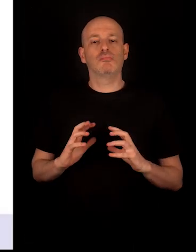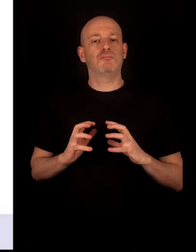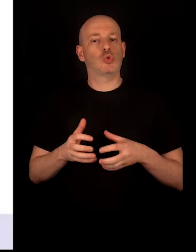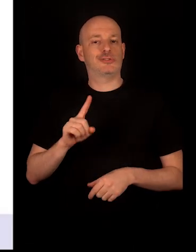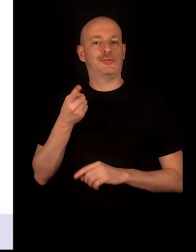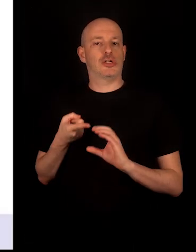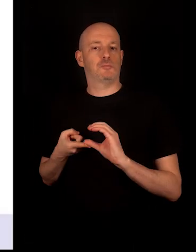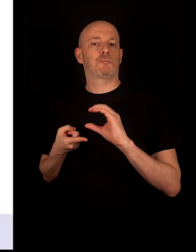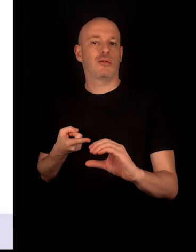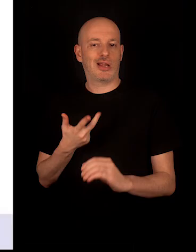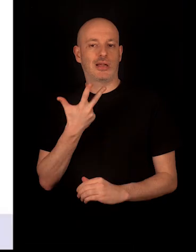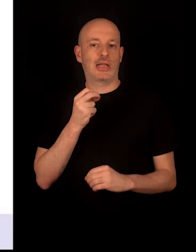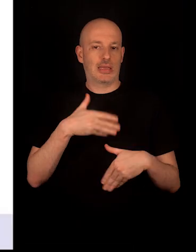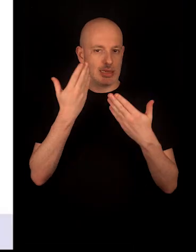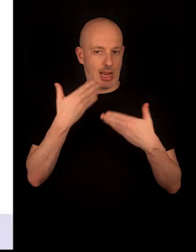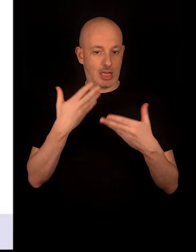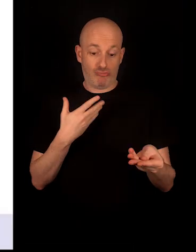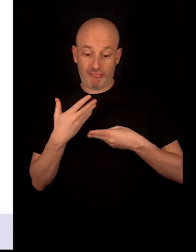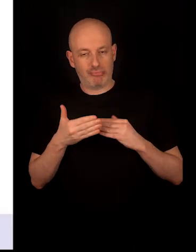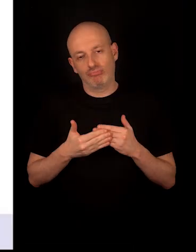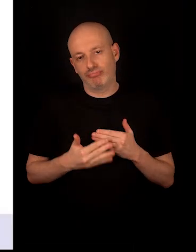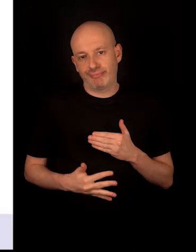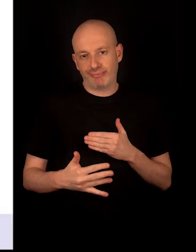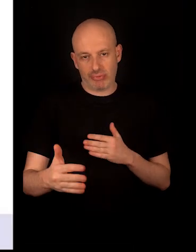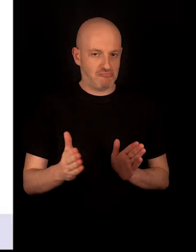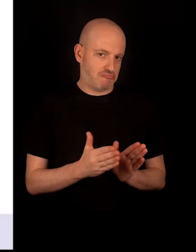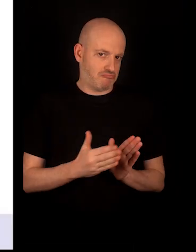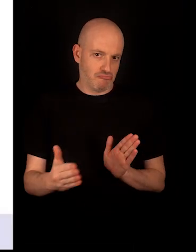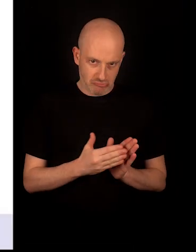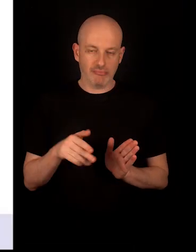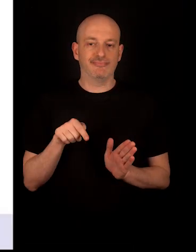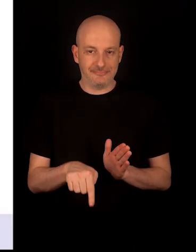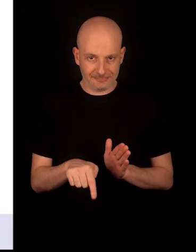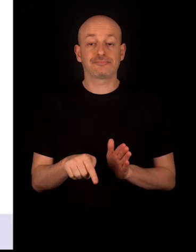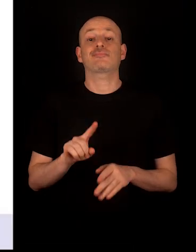we process the first payment within 30 days after receiving it.